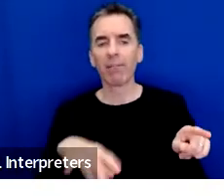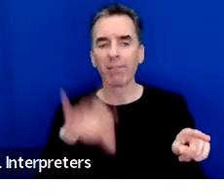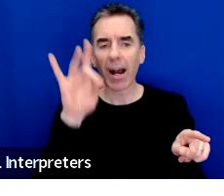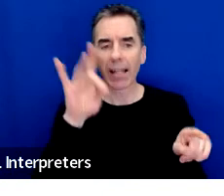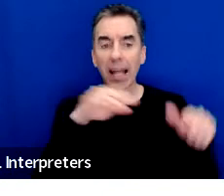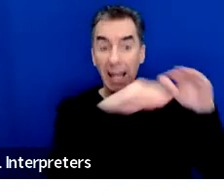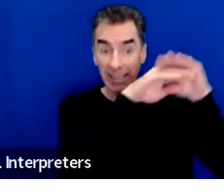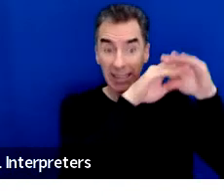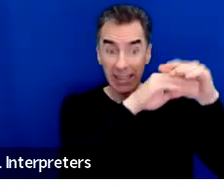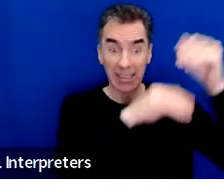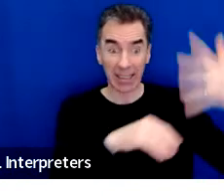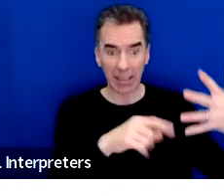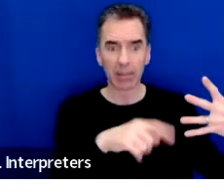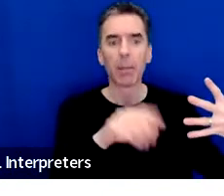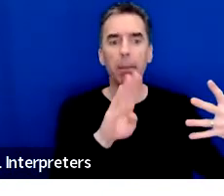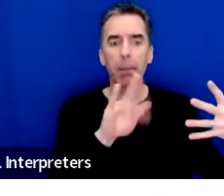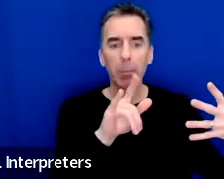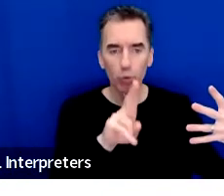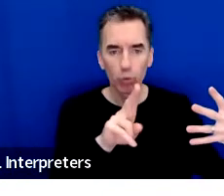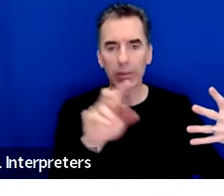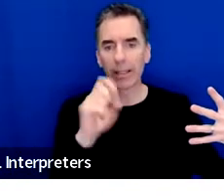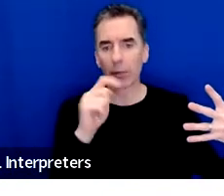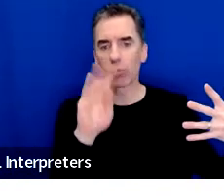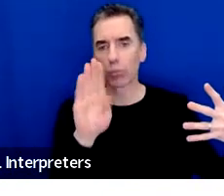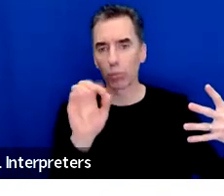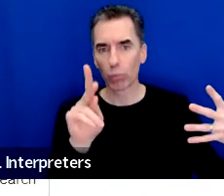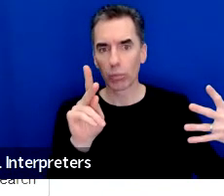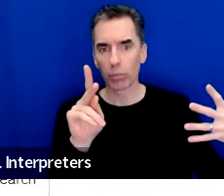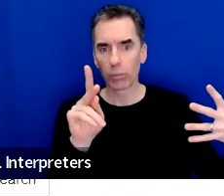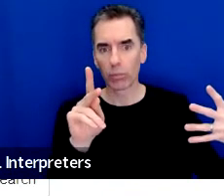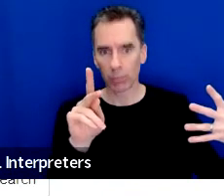you and textbooks on reserve and we have a guide for Biblio.